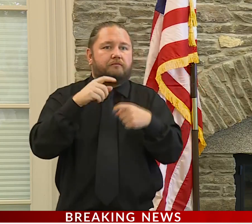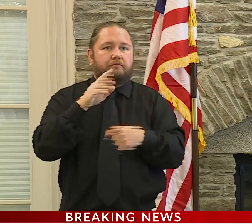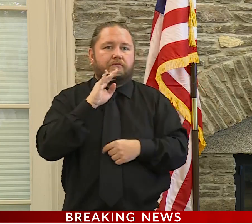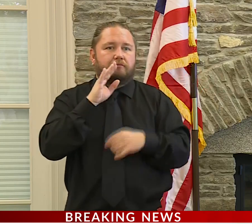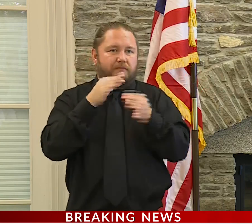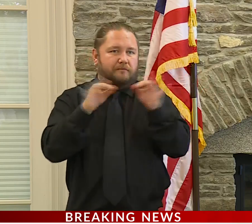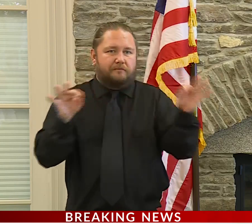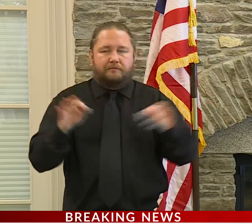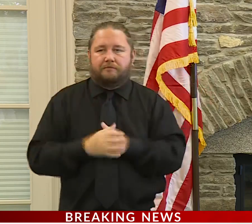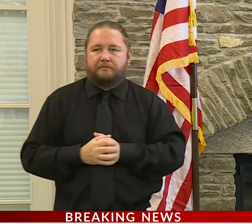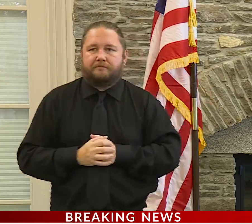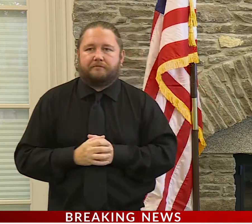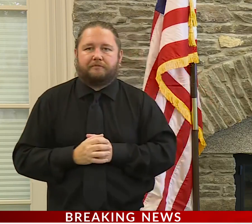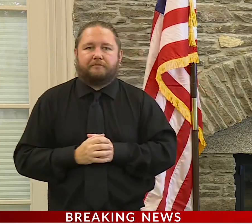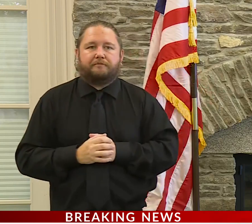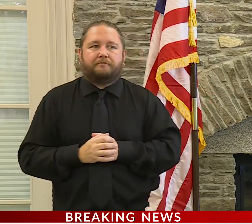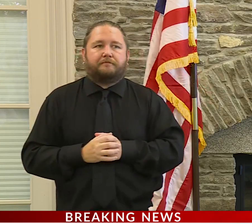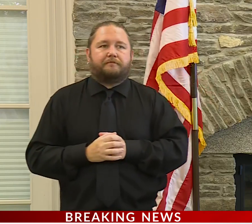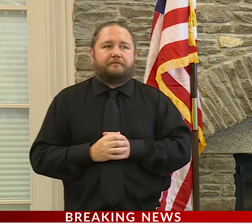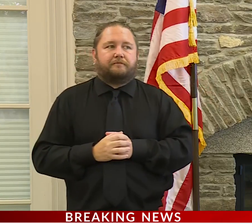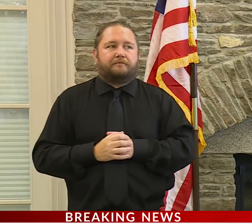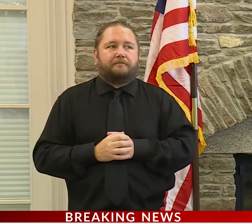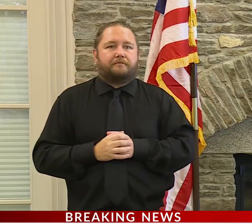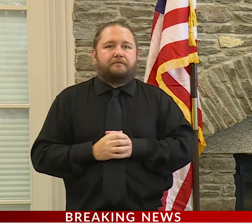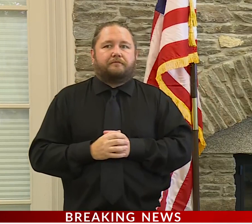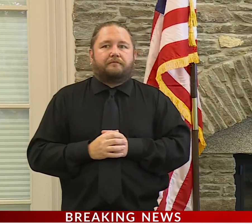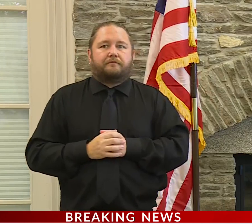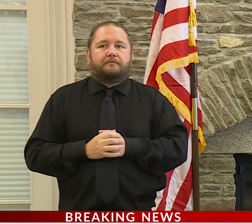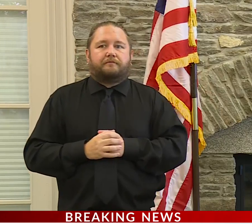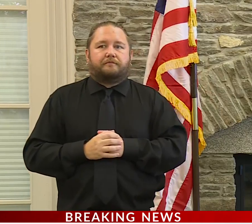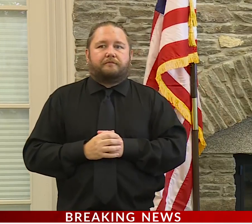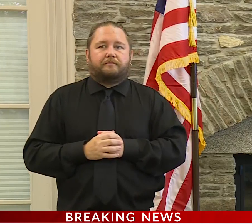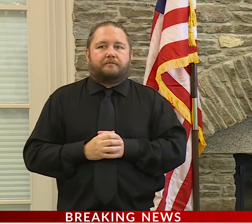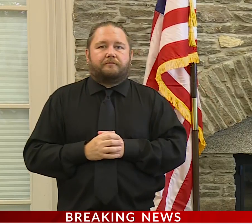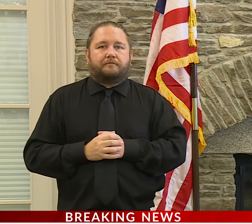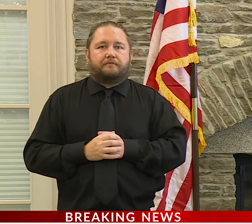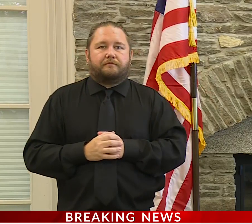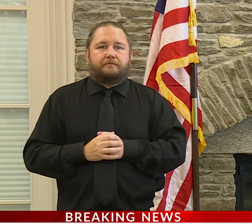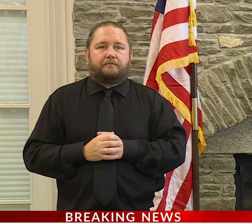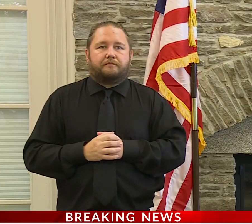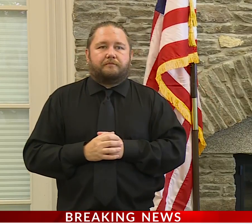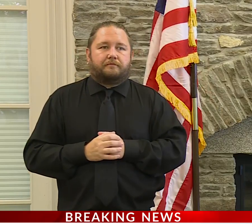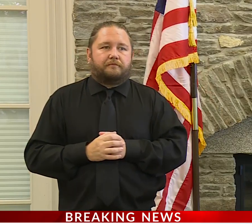OUT THE HOUSE ON WEST, A COMPANY THAT. HAVE ANY ON TO